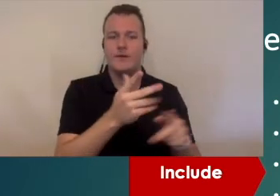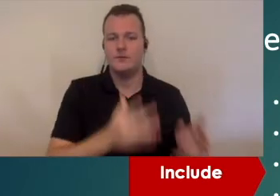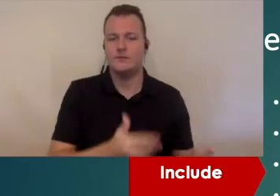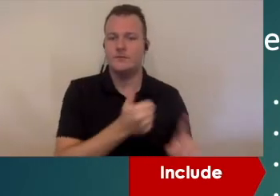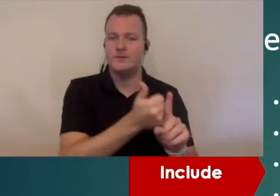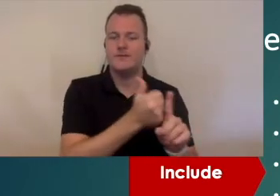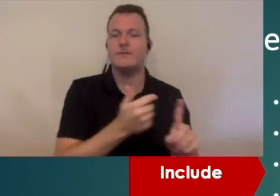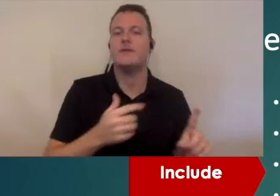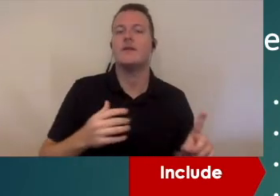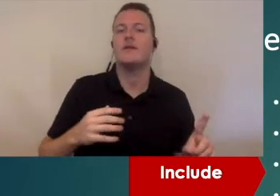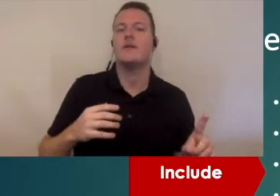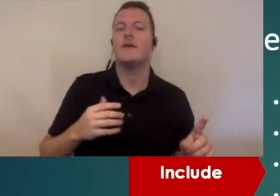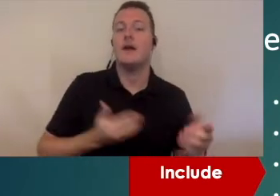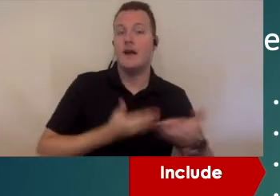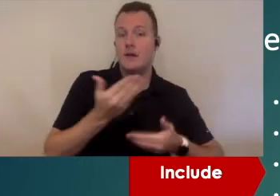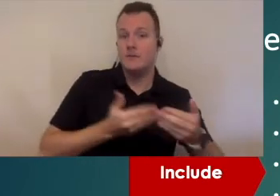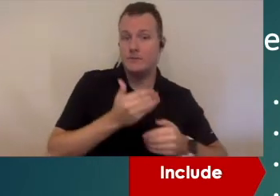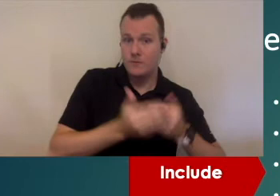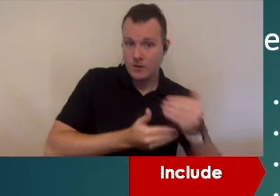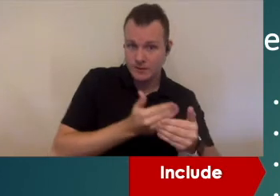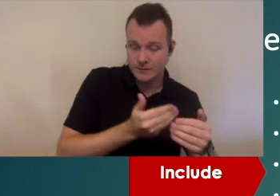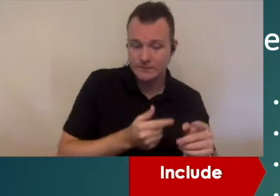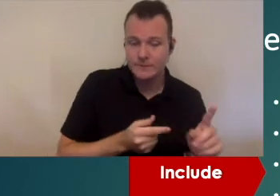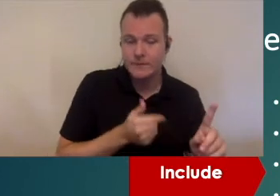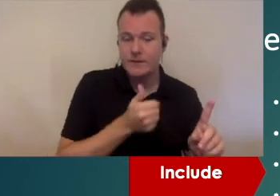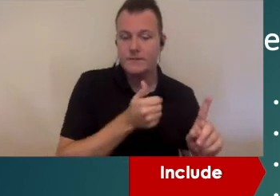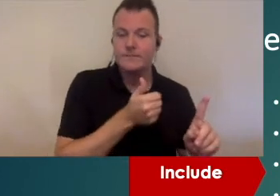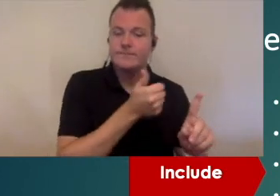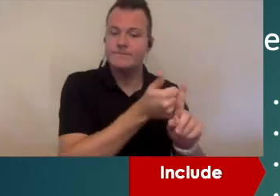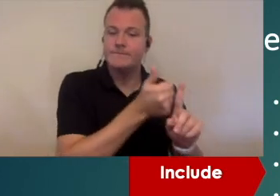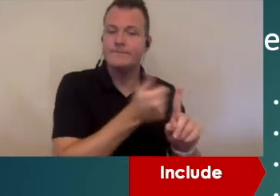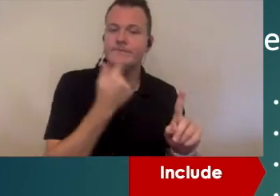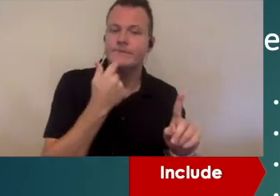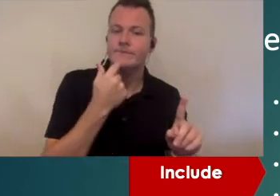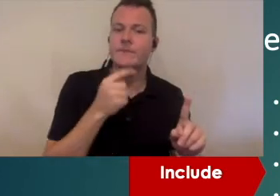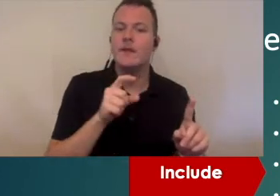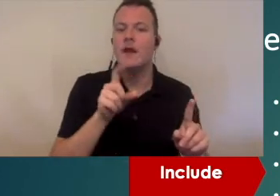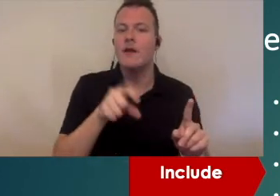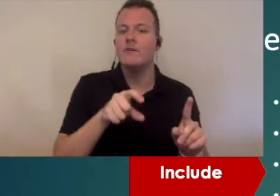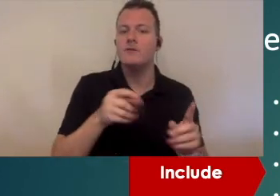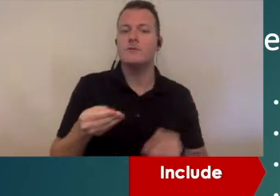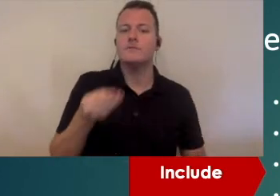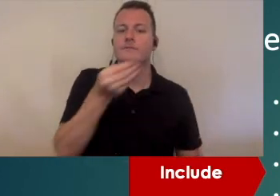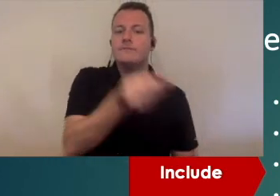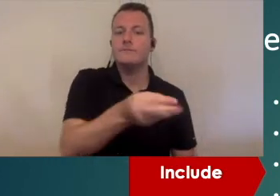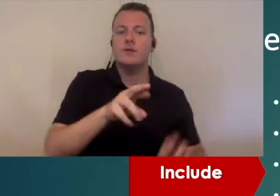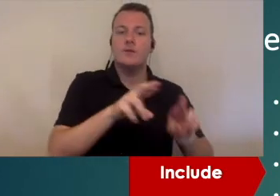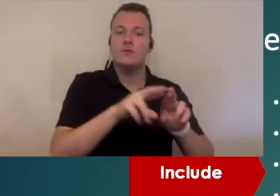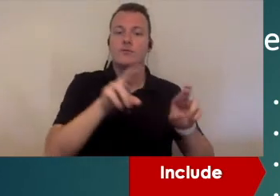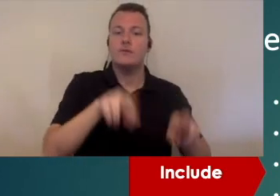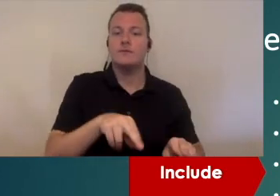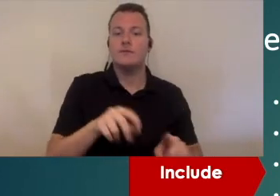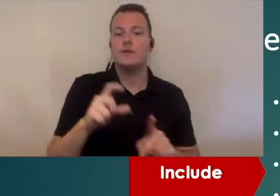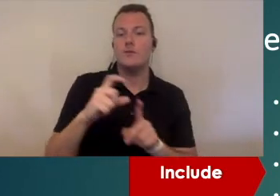in the application he- the instructions said to turn in your resume in a word